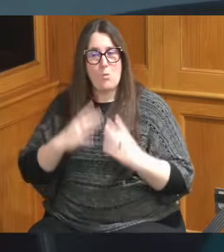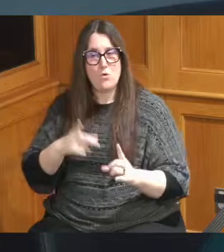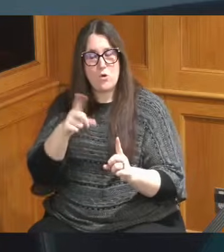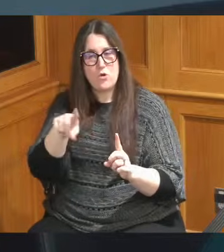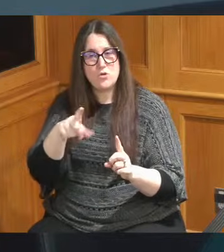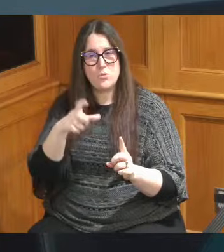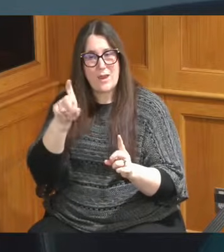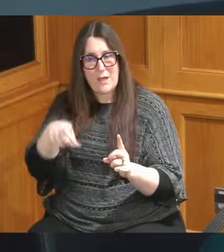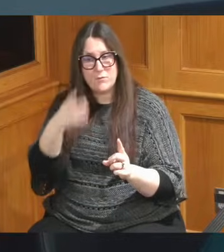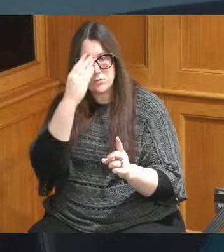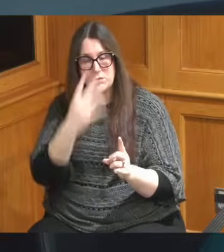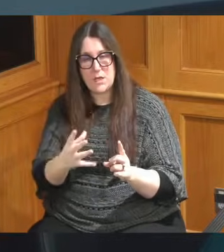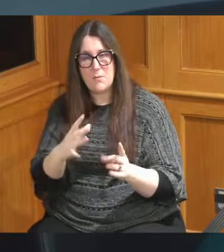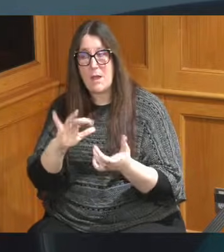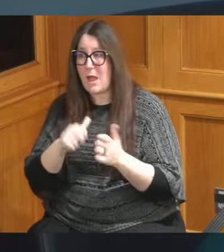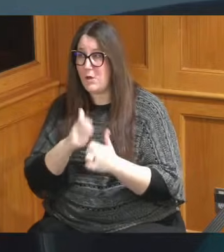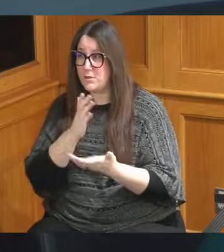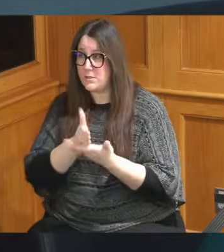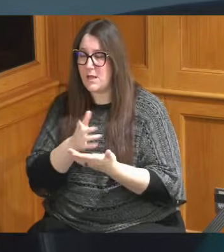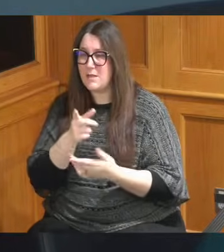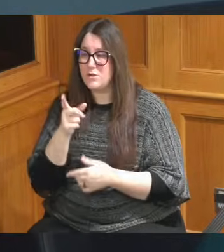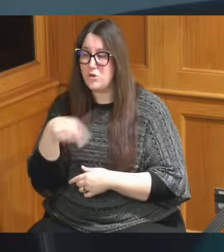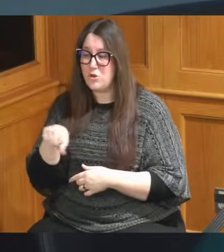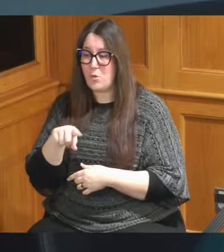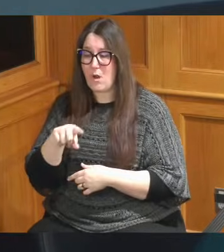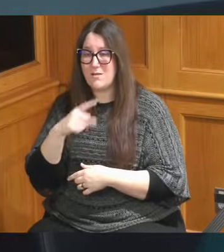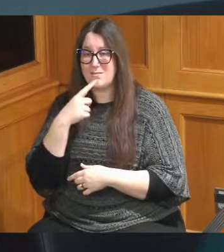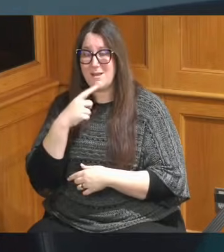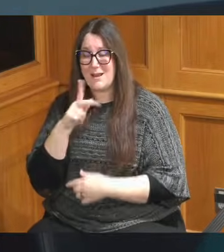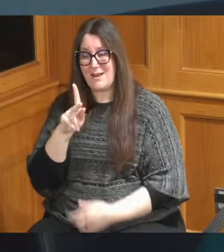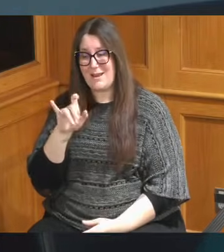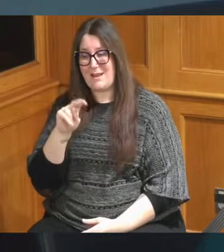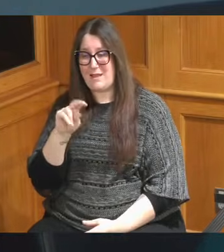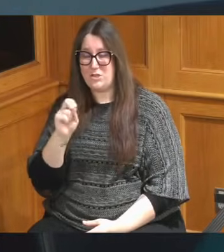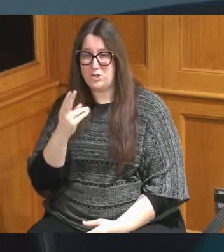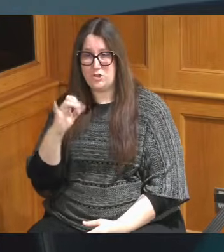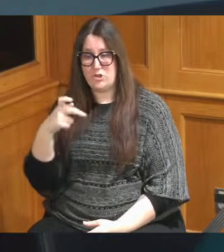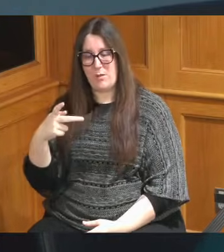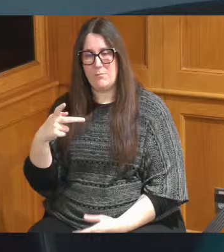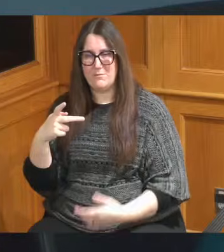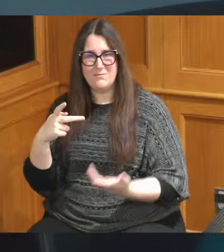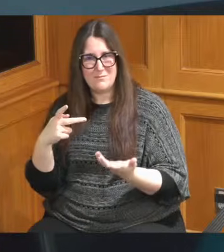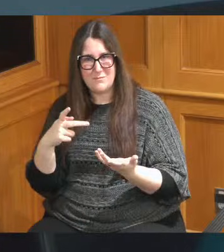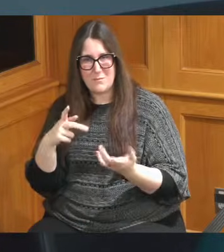how we gonna stop it, they say a kinship program. But as you can see, like you say, a kinship can't